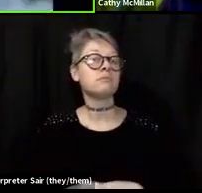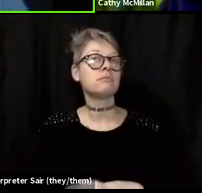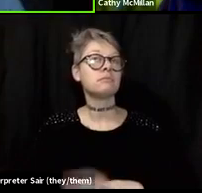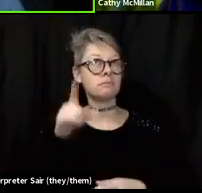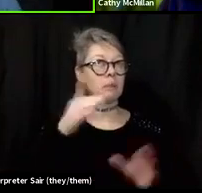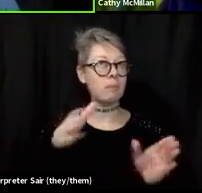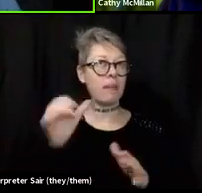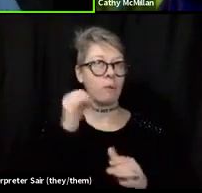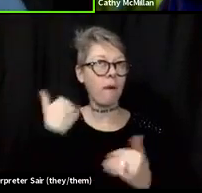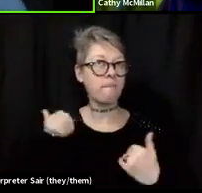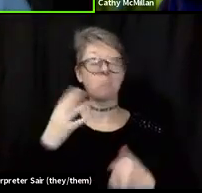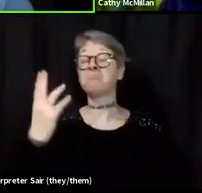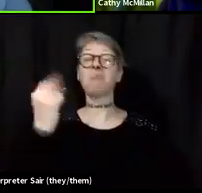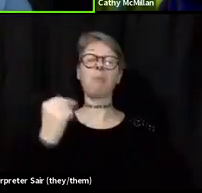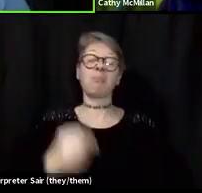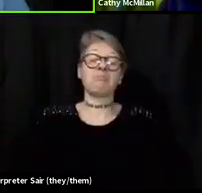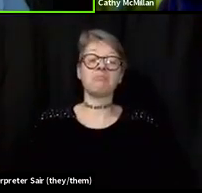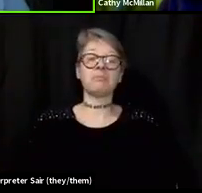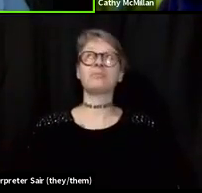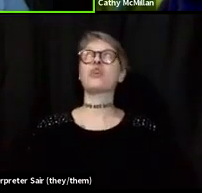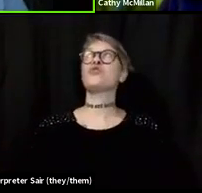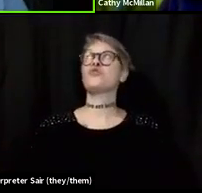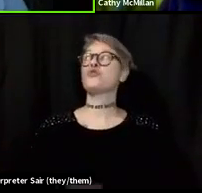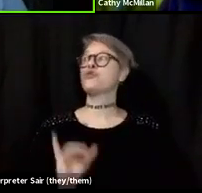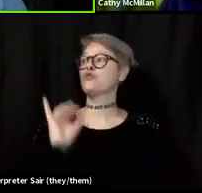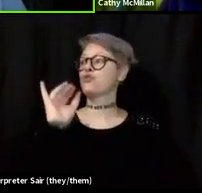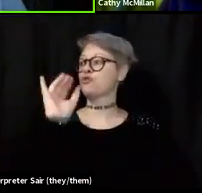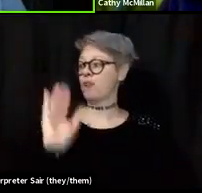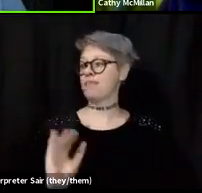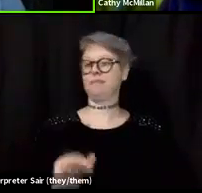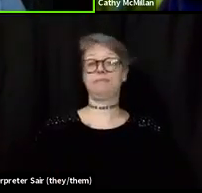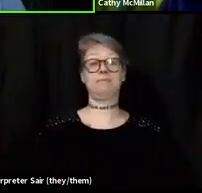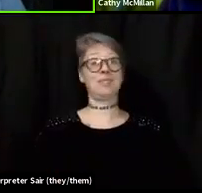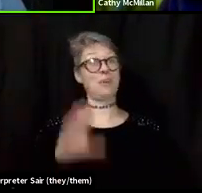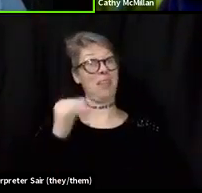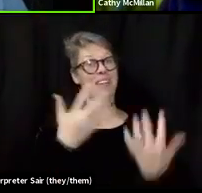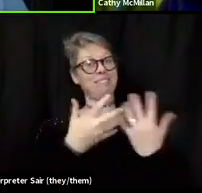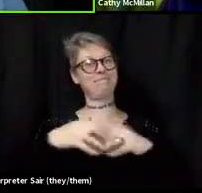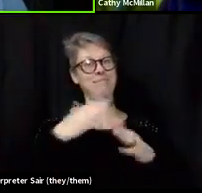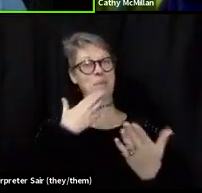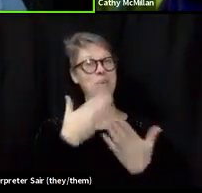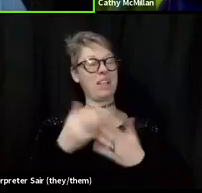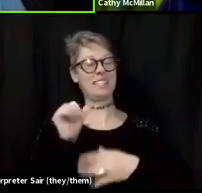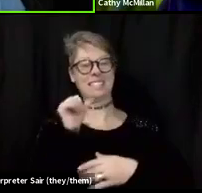and I'm like. ke, so you don't have a plan so you don't have a plan and they're like, No, not really. And like I'm like, great, so it I'm like, great, so it didn't go